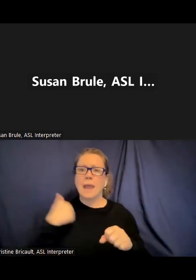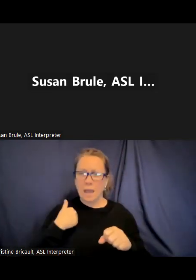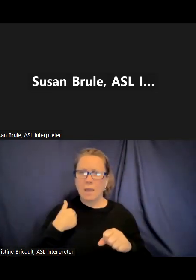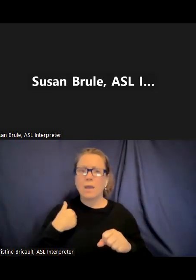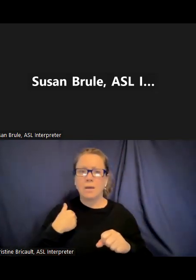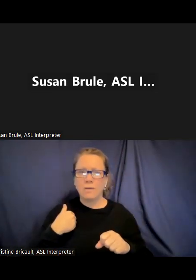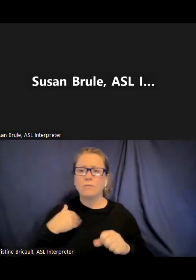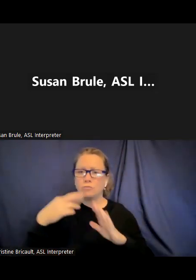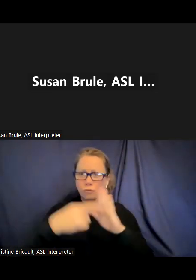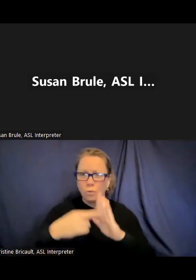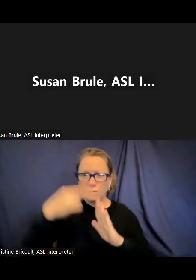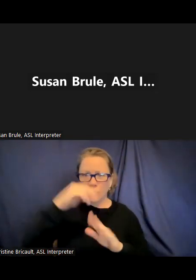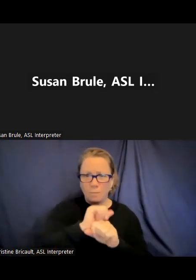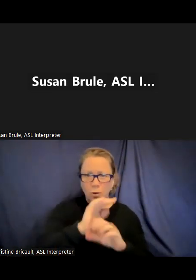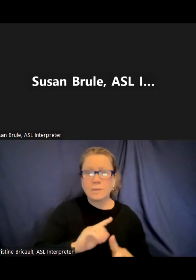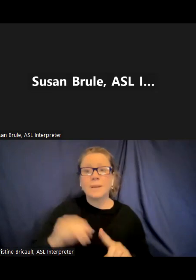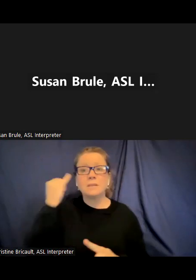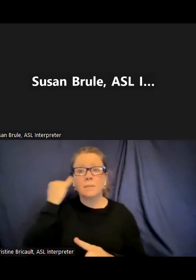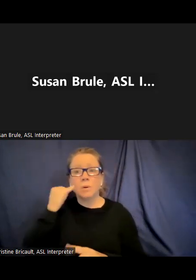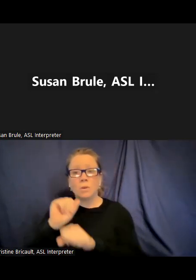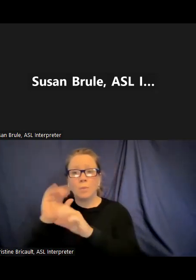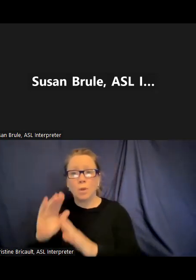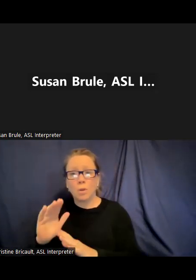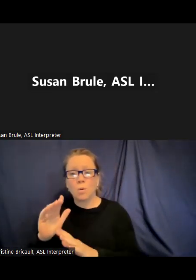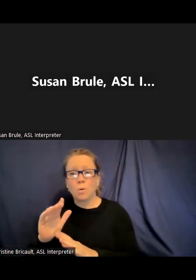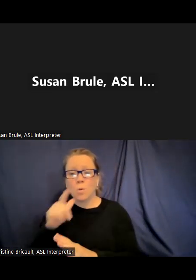but if an employee with a disability needs an exception to that